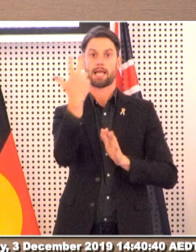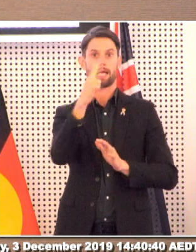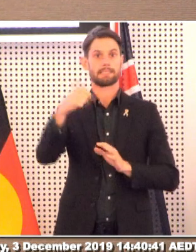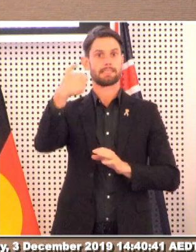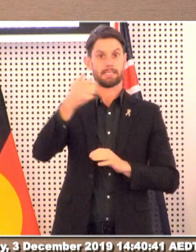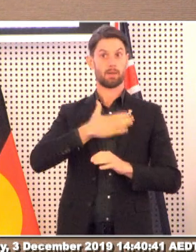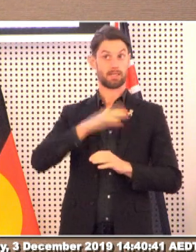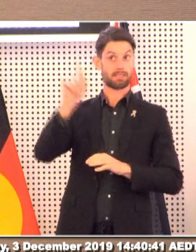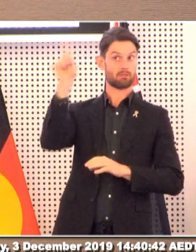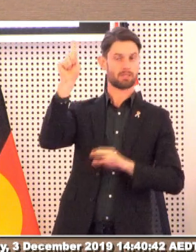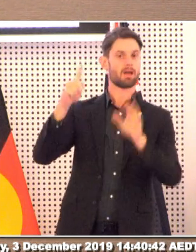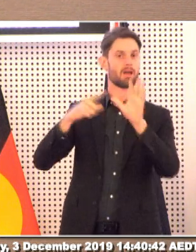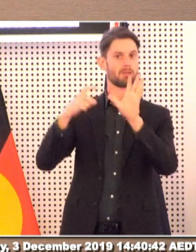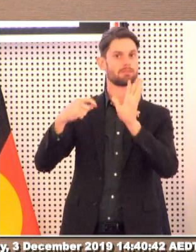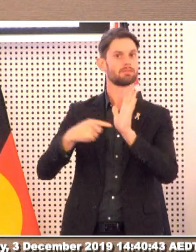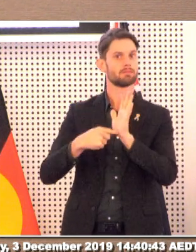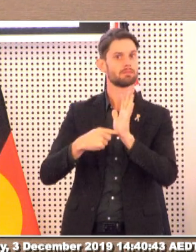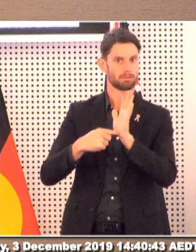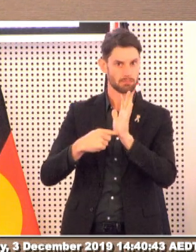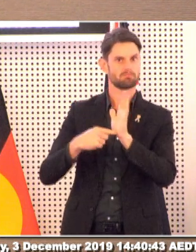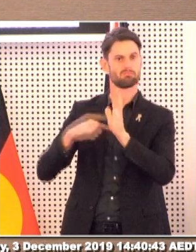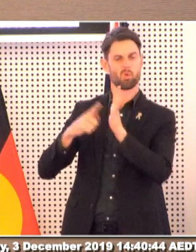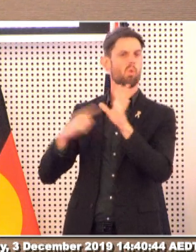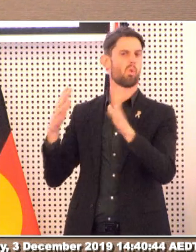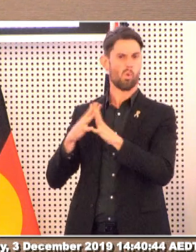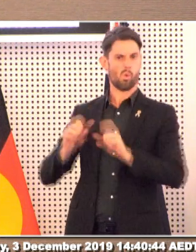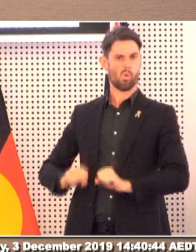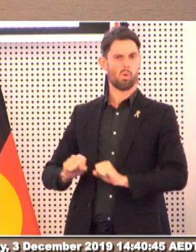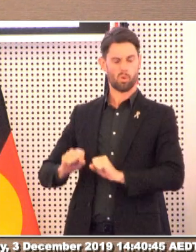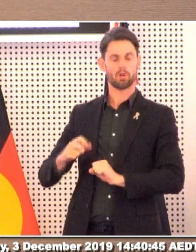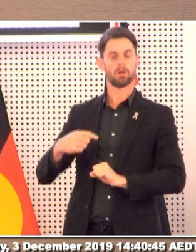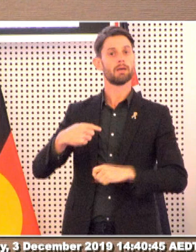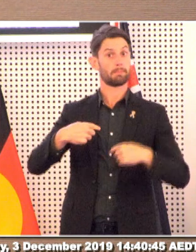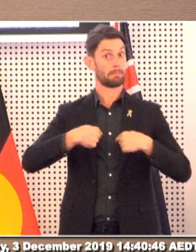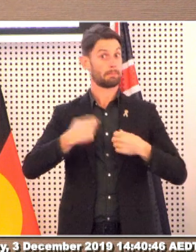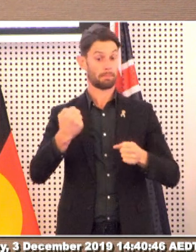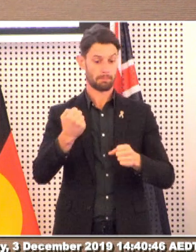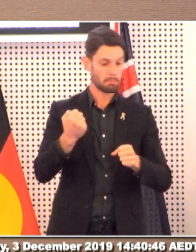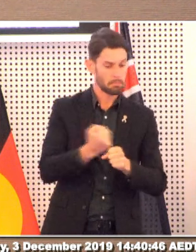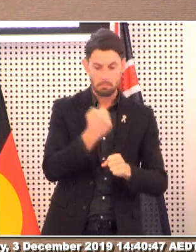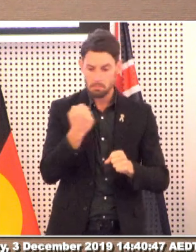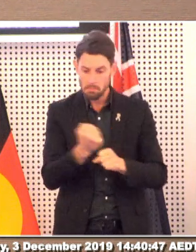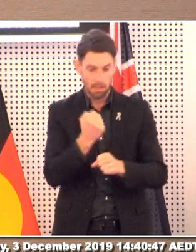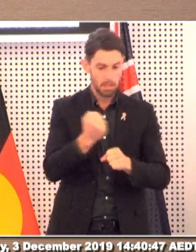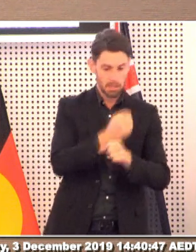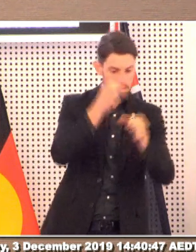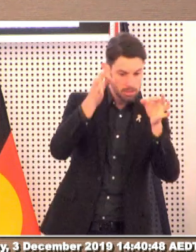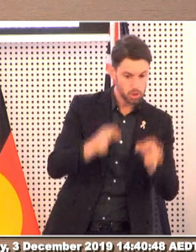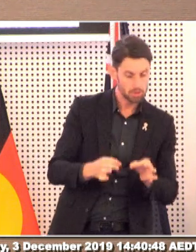And I said earlier that we make decisions that give effect to a person’s wishes